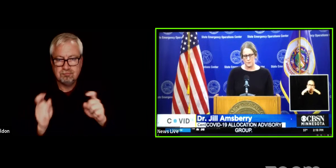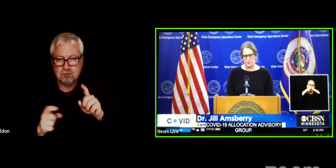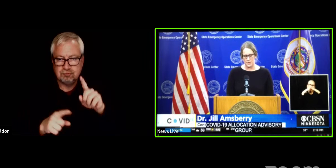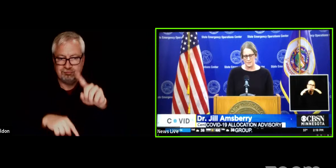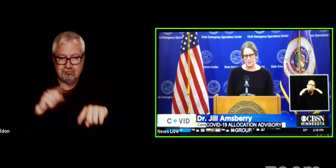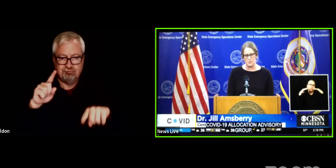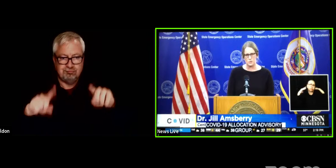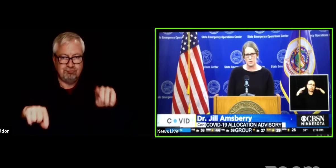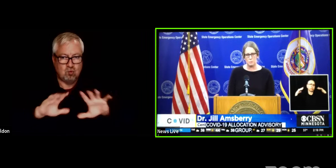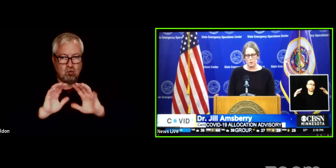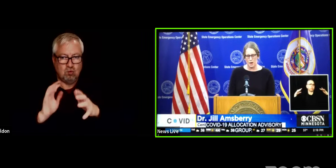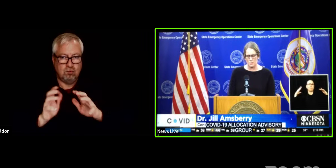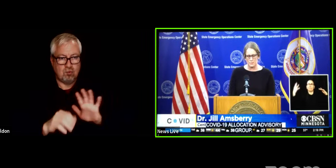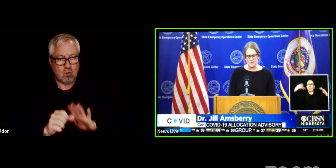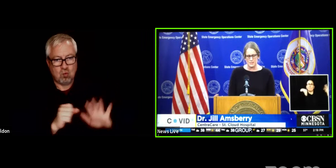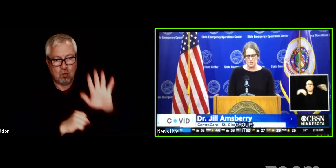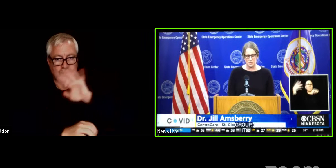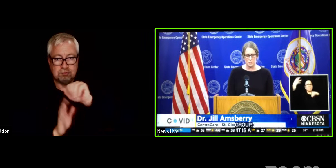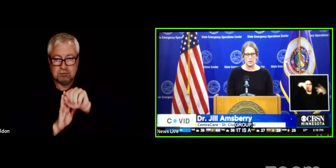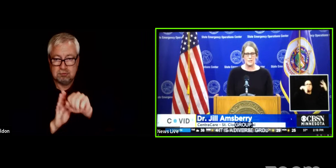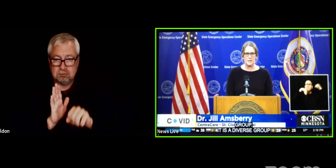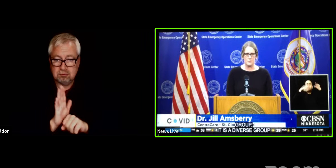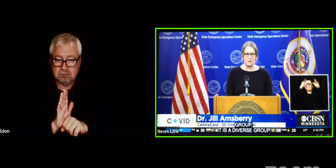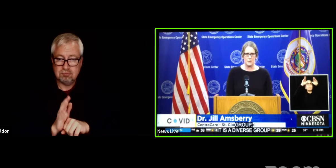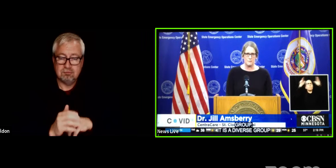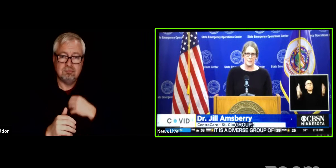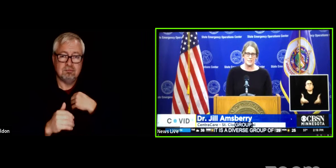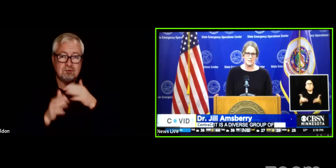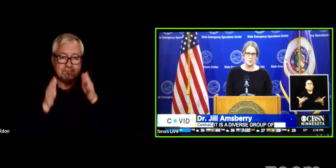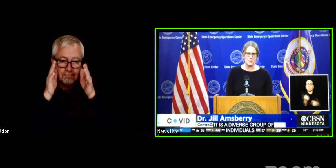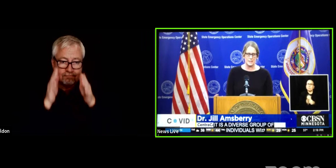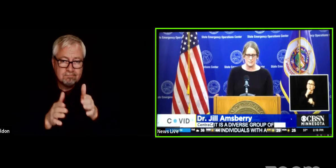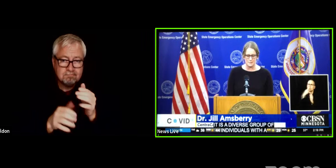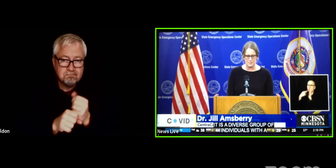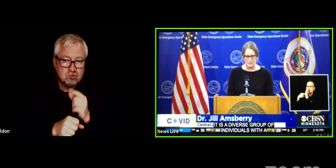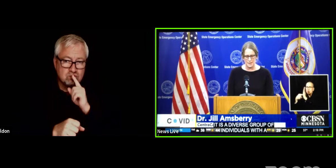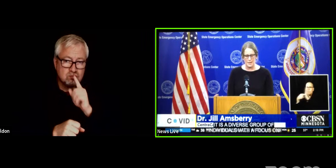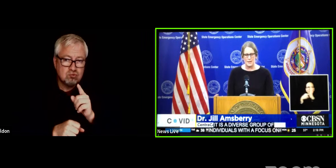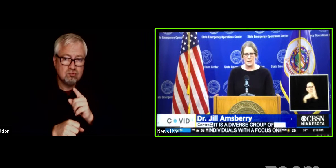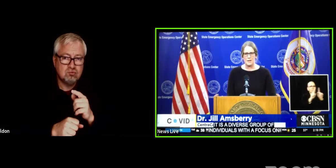FOCUS ON ENSURING BROAD REPRESENTATION ACROSS HEALTH CARE AND AFFECTED COMMUNITIES.